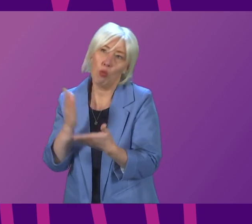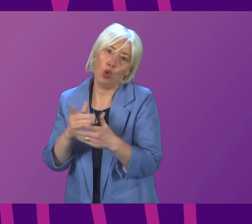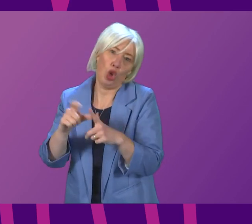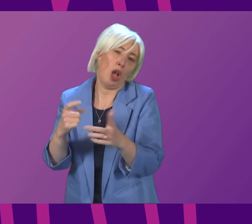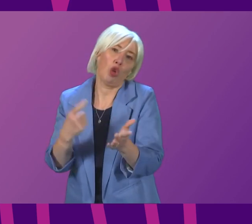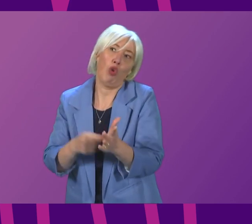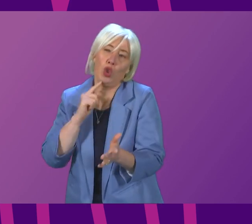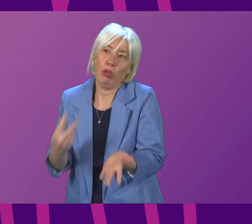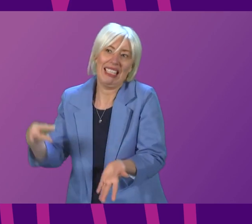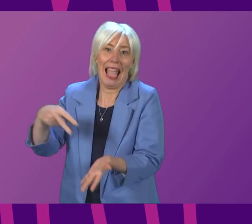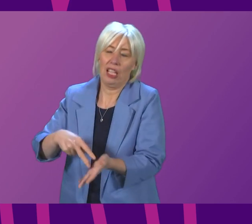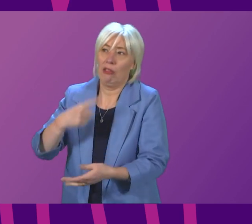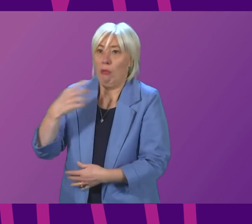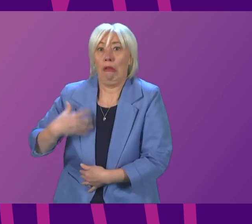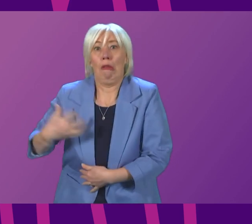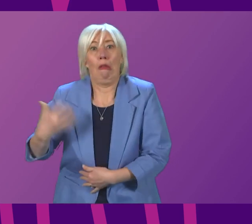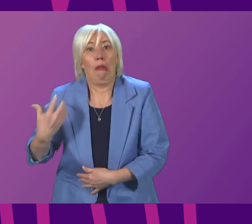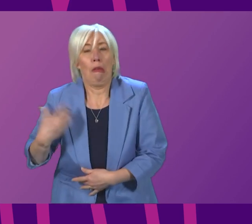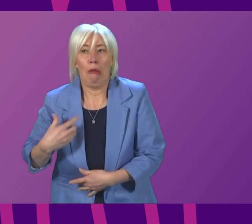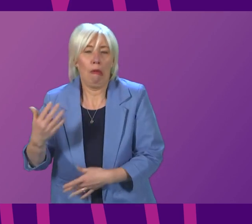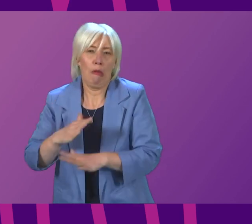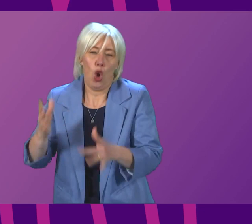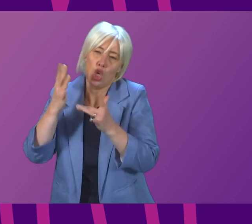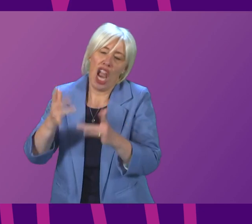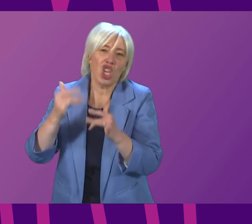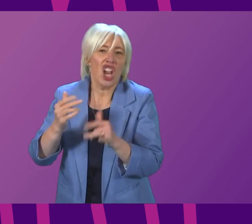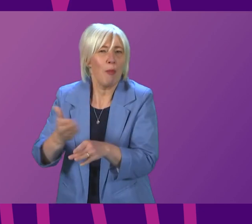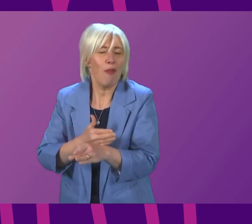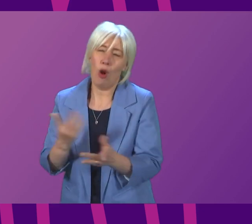the first to get to his feet and complain about that as well.